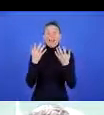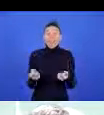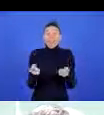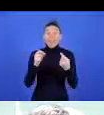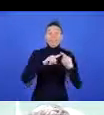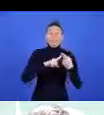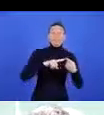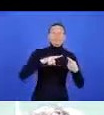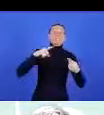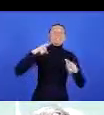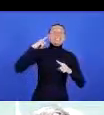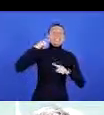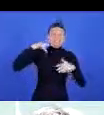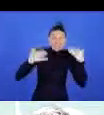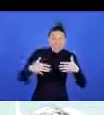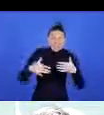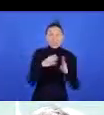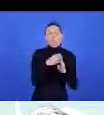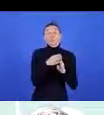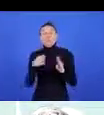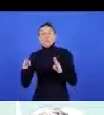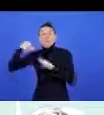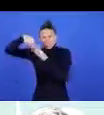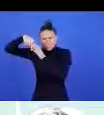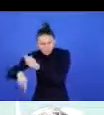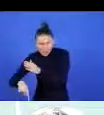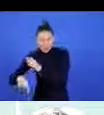I believe there are people in the audience who have severe to